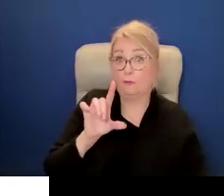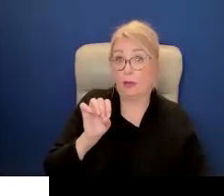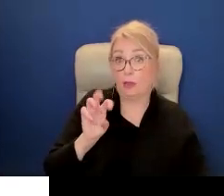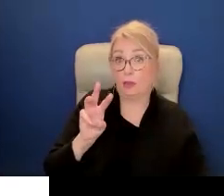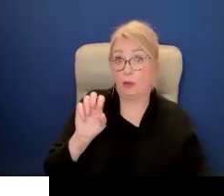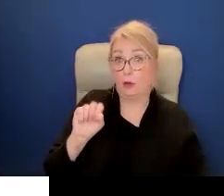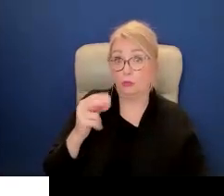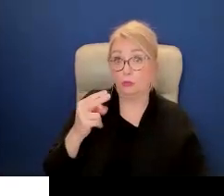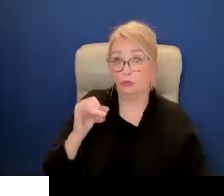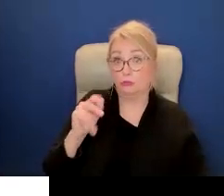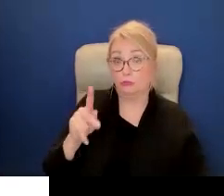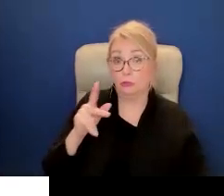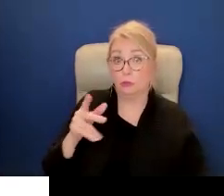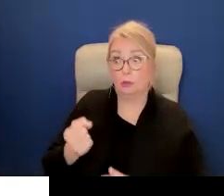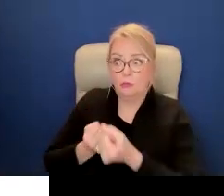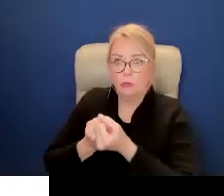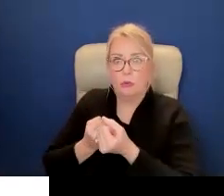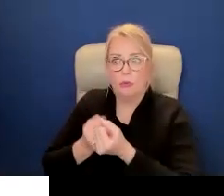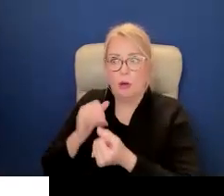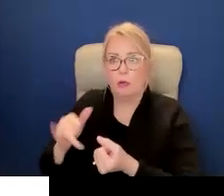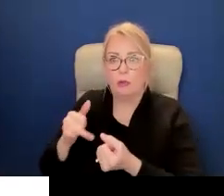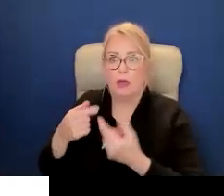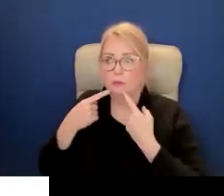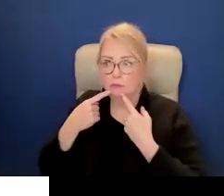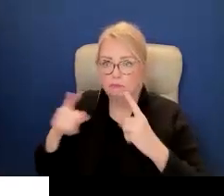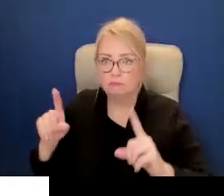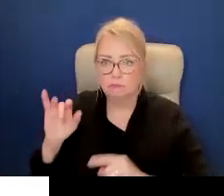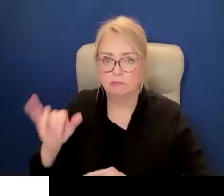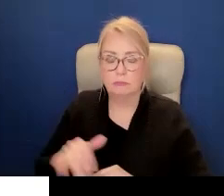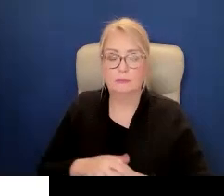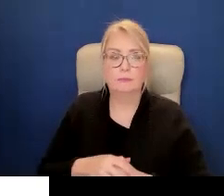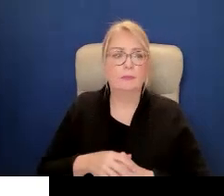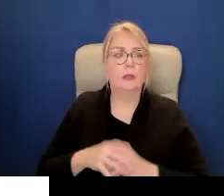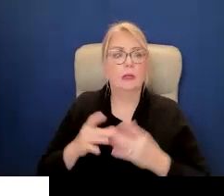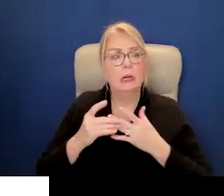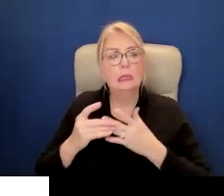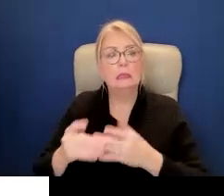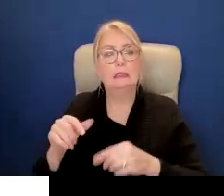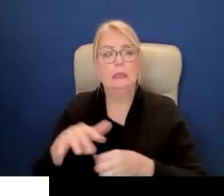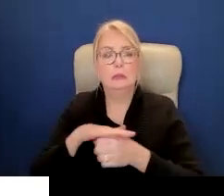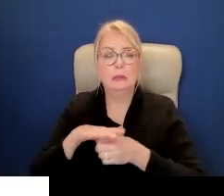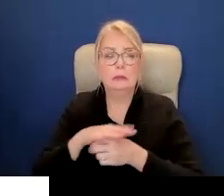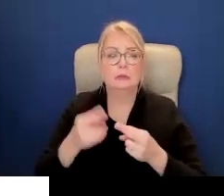because oftentimes that's their only form of income. Guide them to campus resources and trusted external resources.